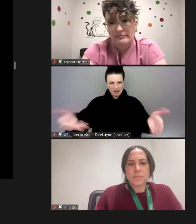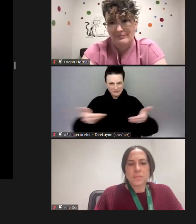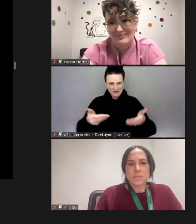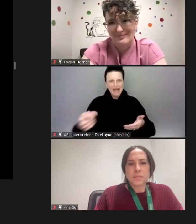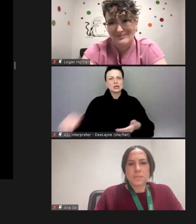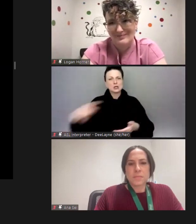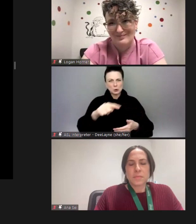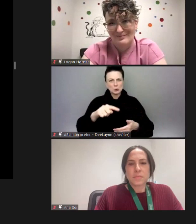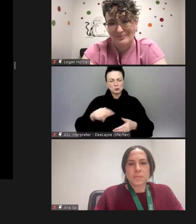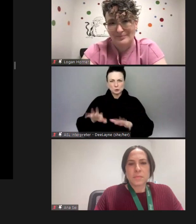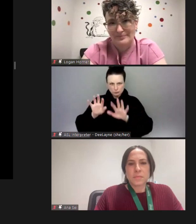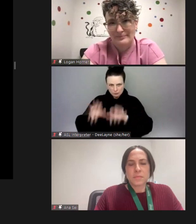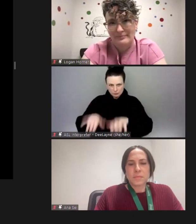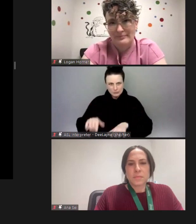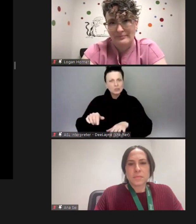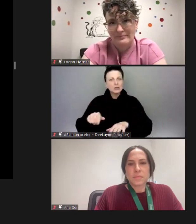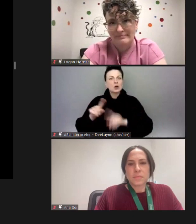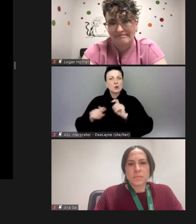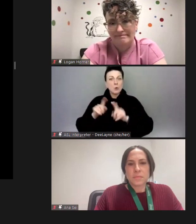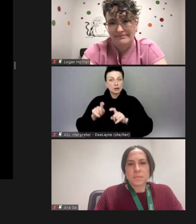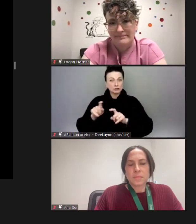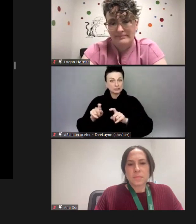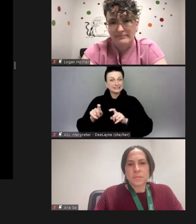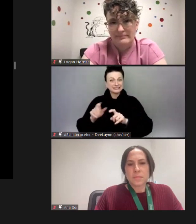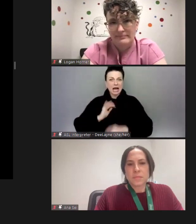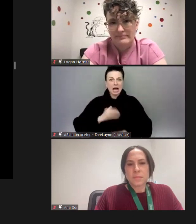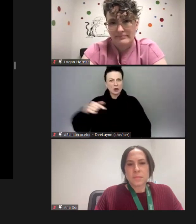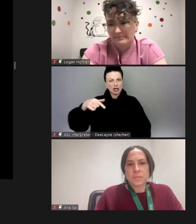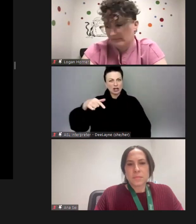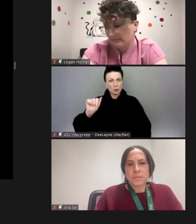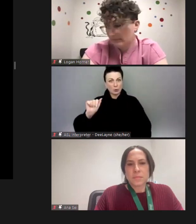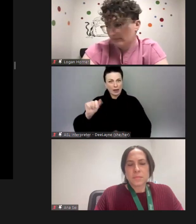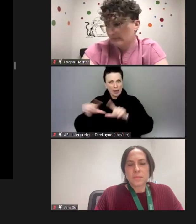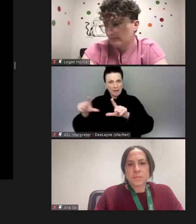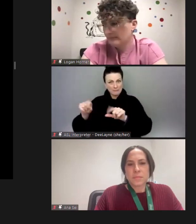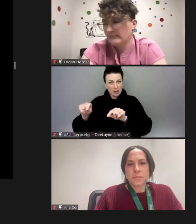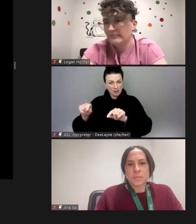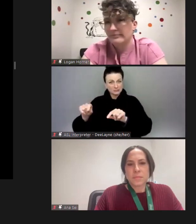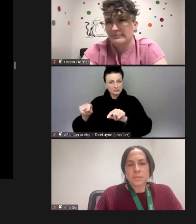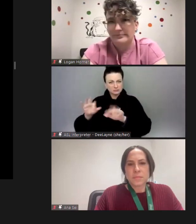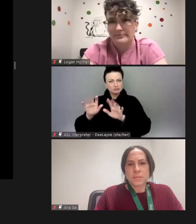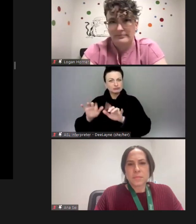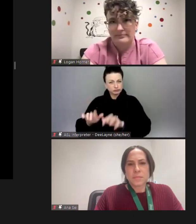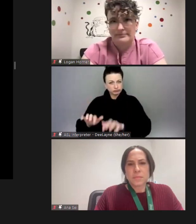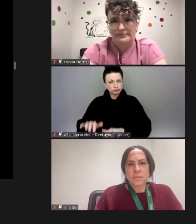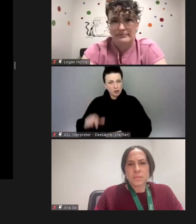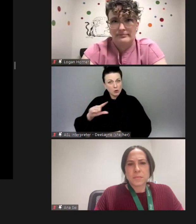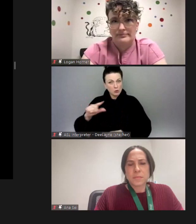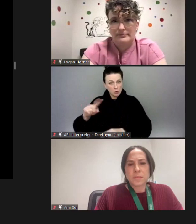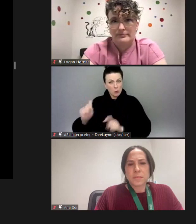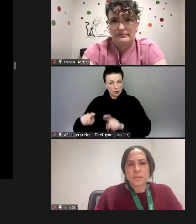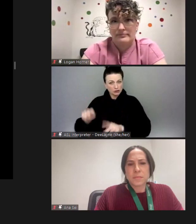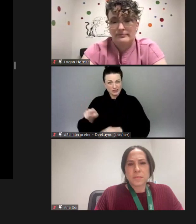questions you might have in our Q&A box